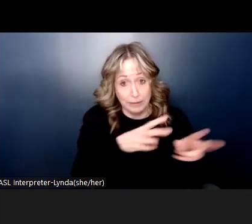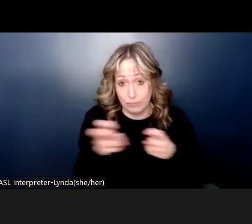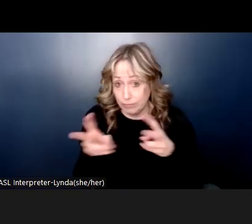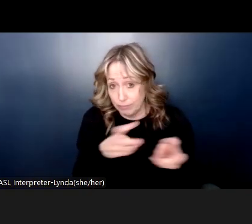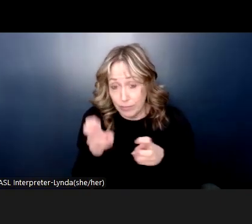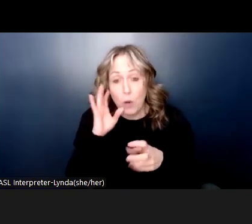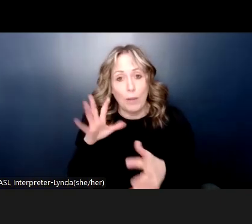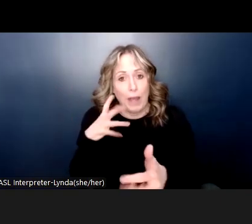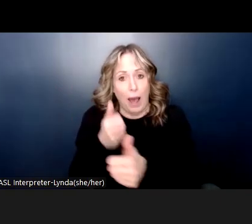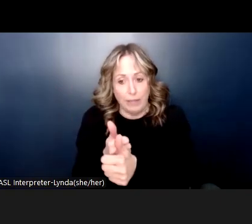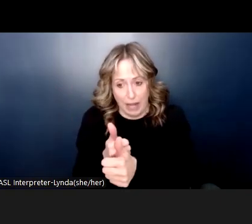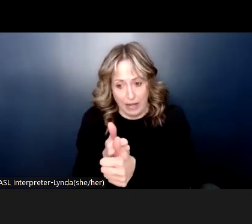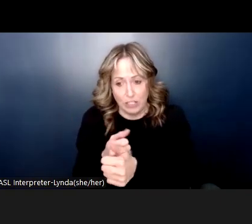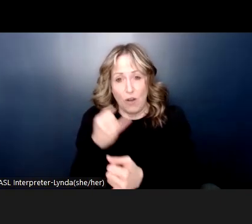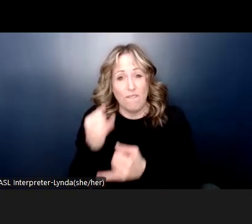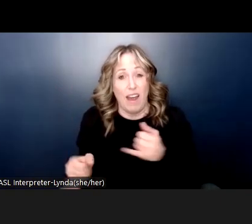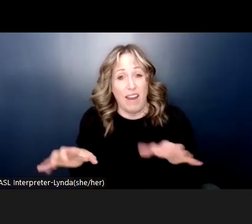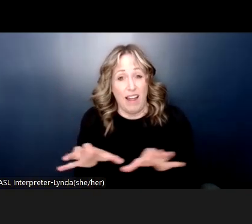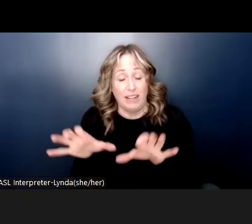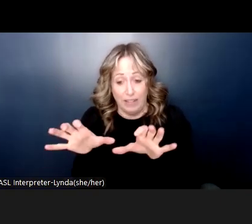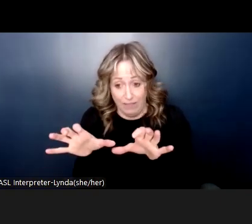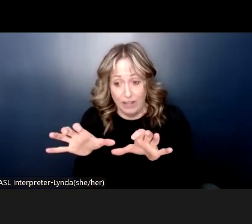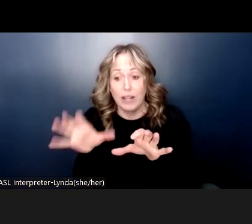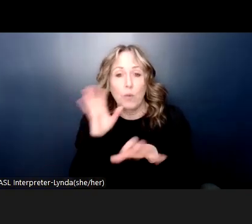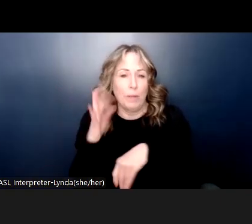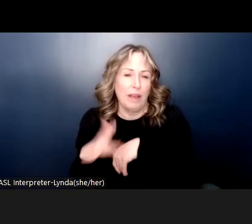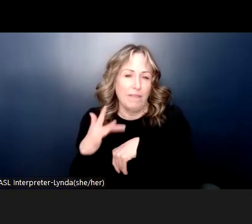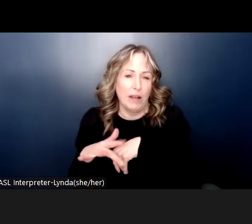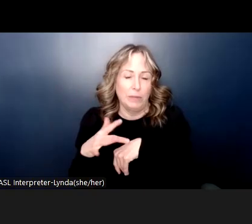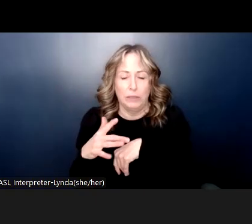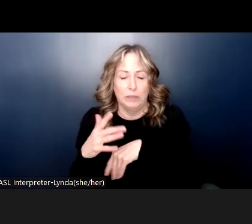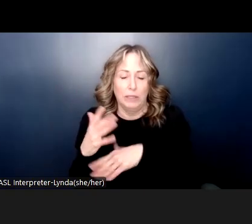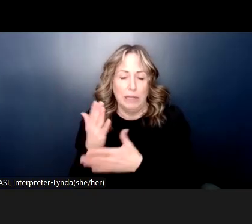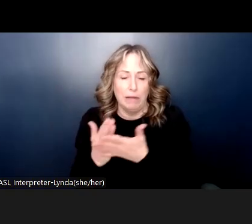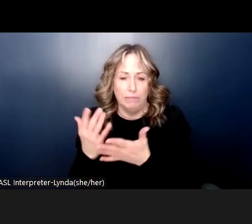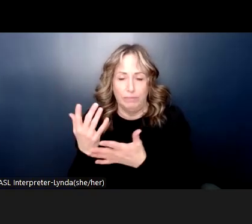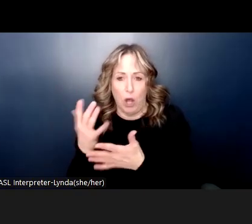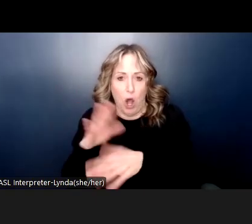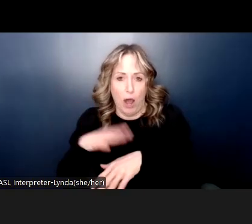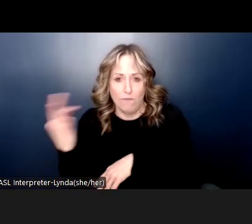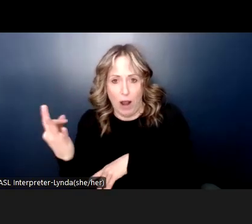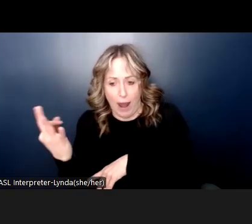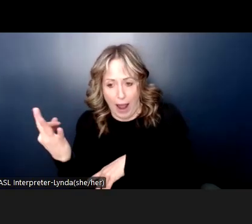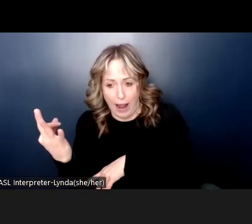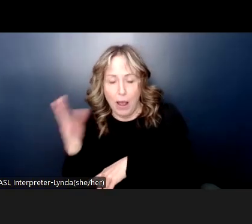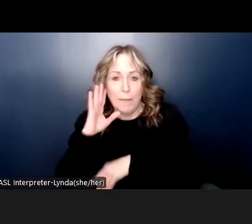So final activity will be available at some point on Friday. This may be an extended cycle and it may be a little later in the morning.